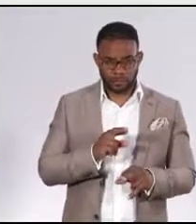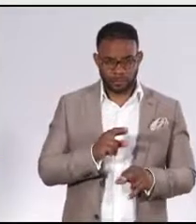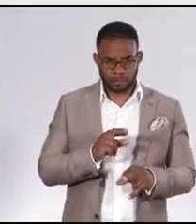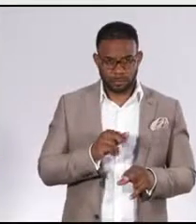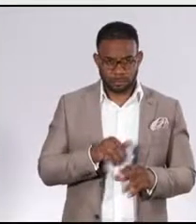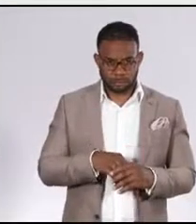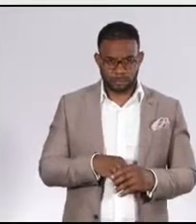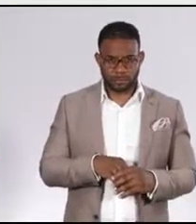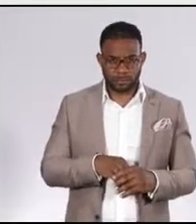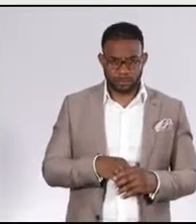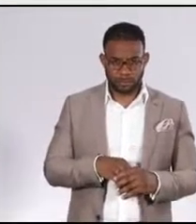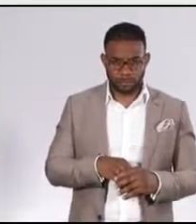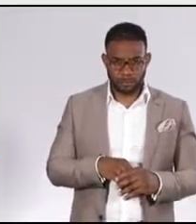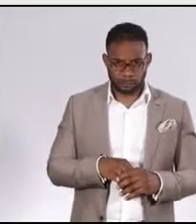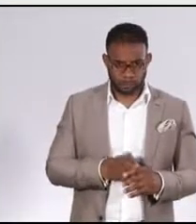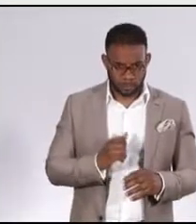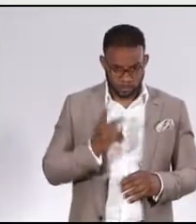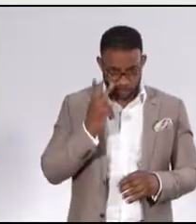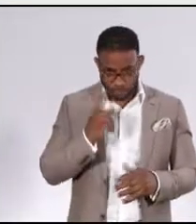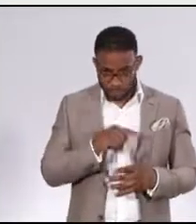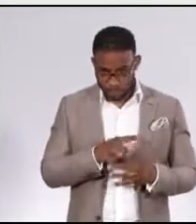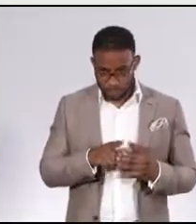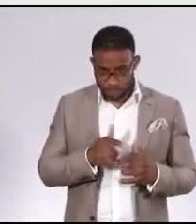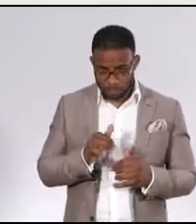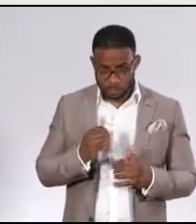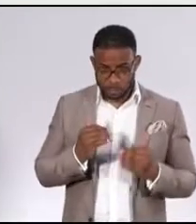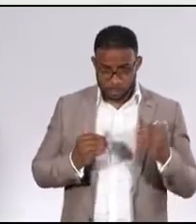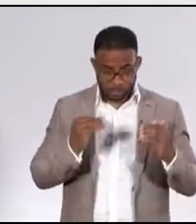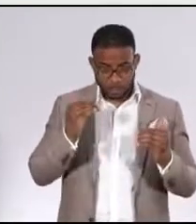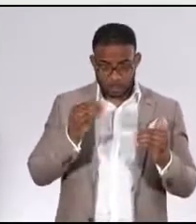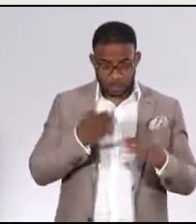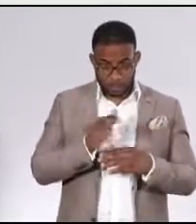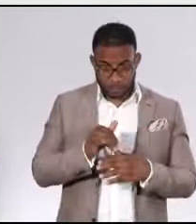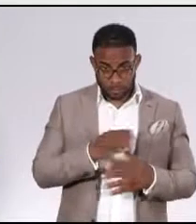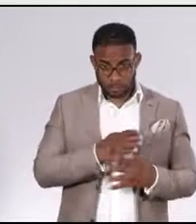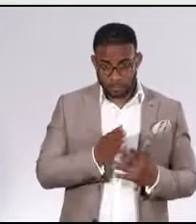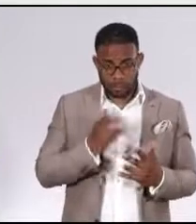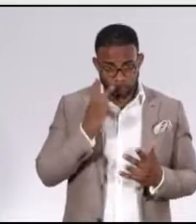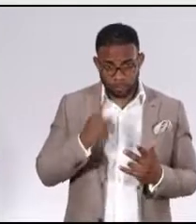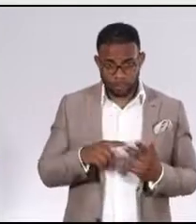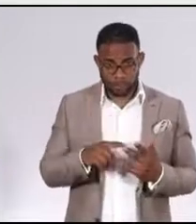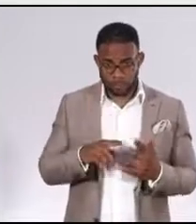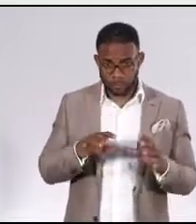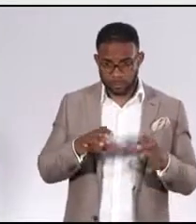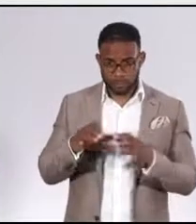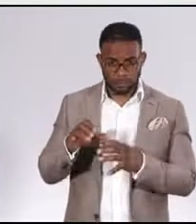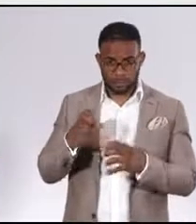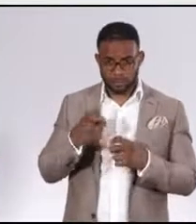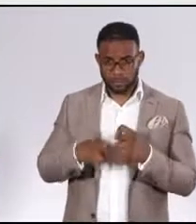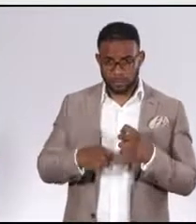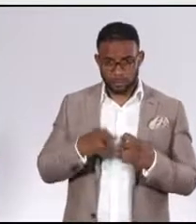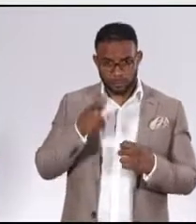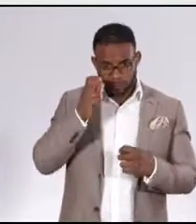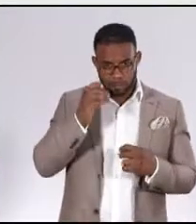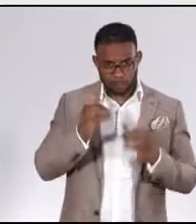um you know We're seeing those is the the highest. After that. you know We're seeing a cluster of difficulty hearing, higher pitched voices,